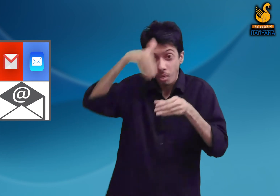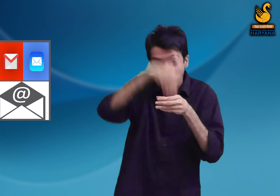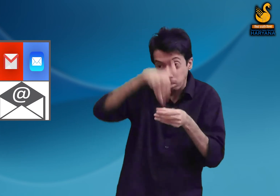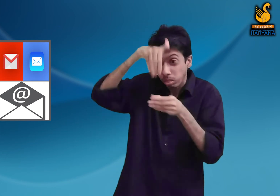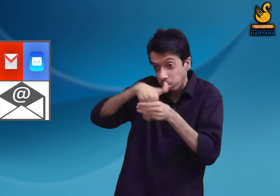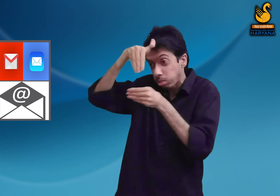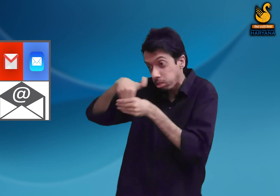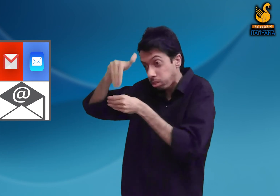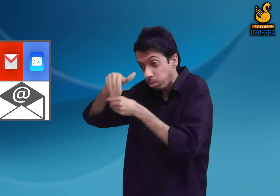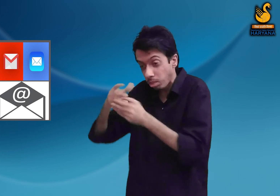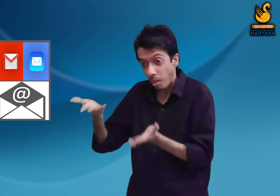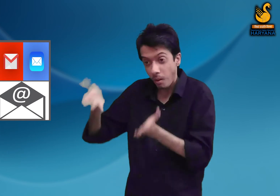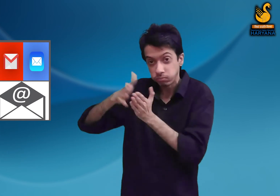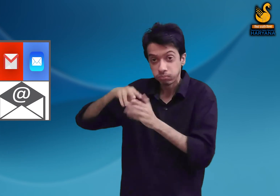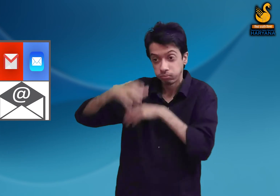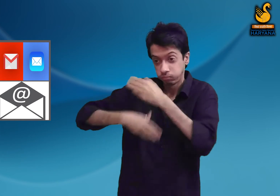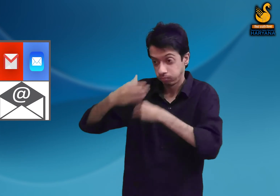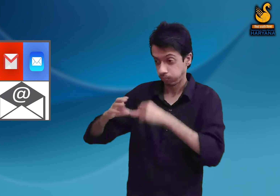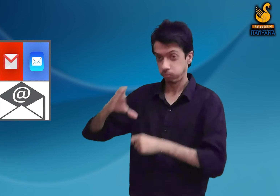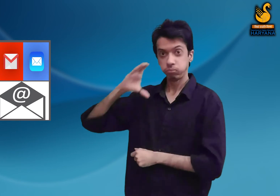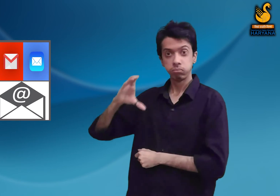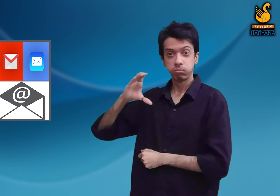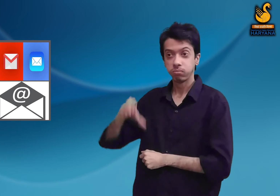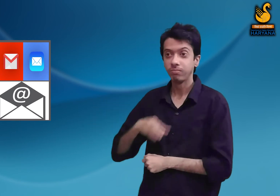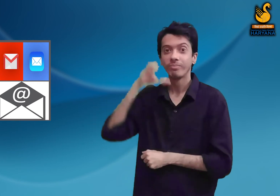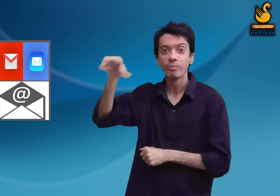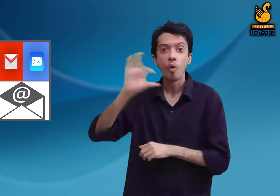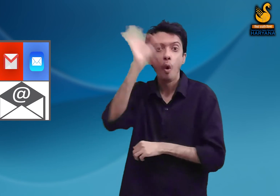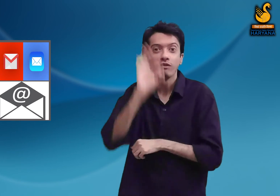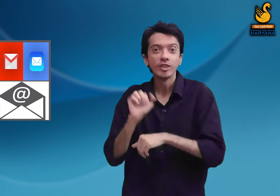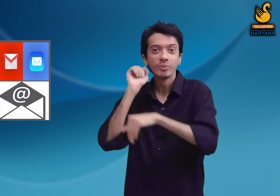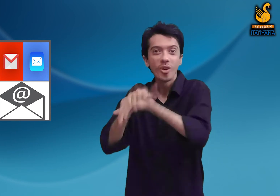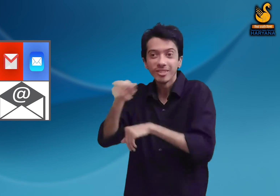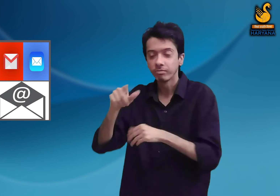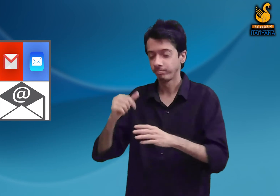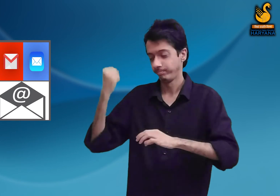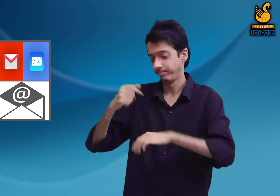Then we put the letters in different envelopes and stack them in a bunch for posting.